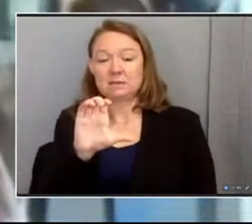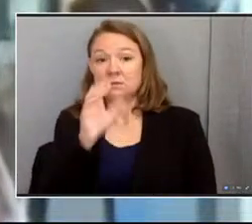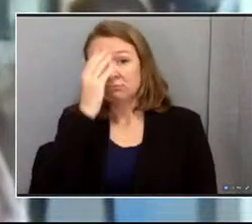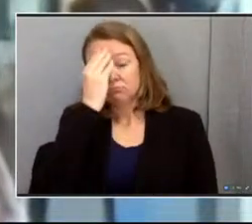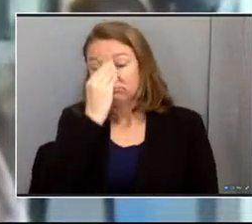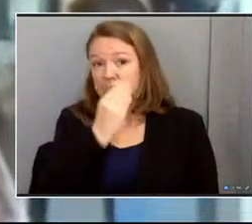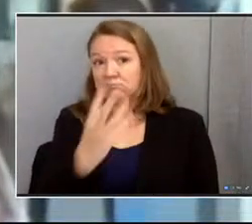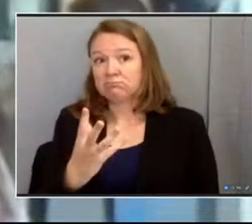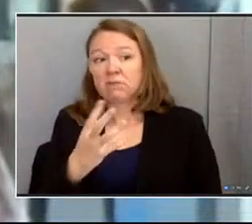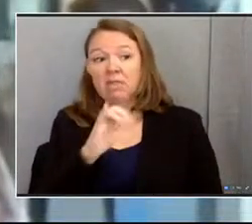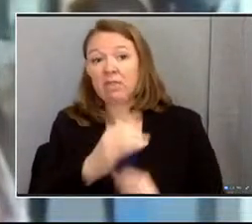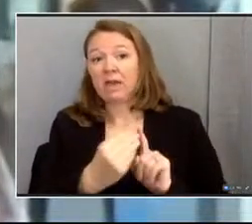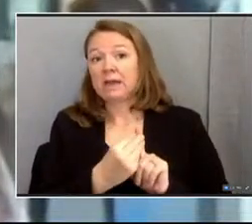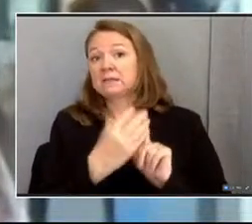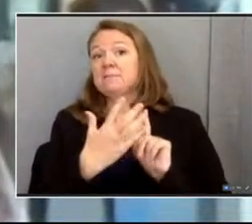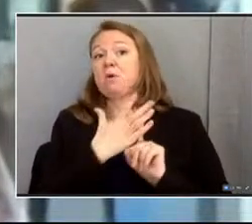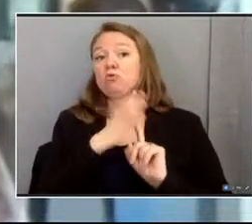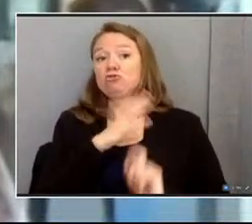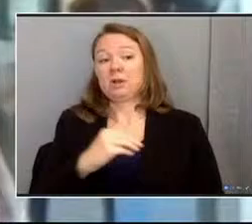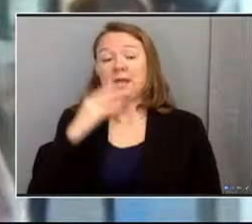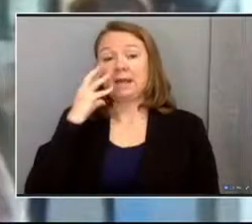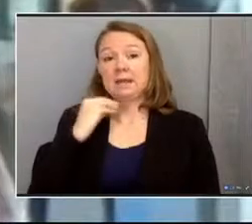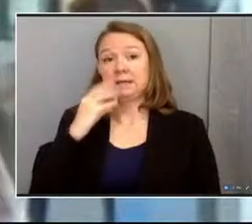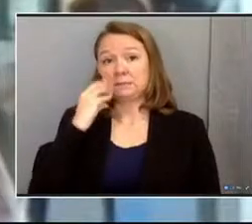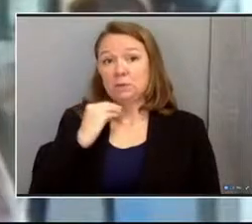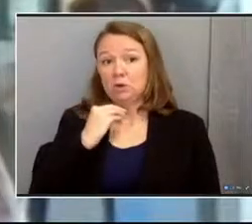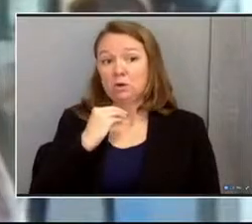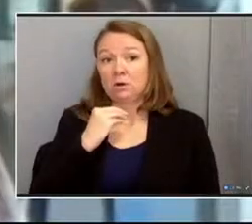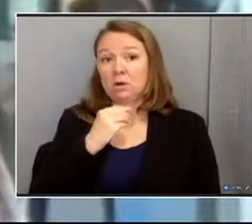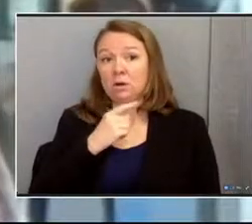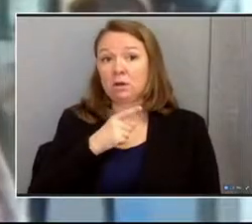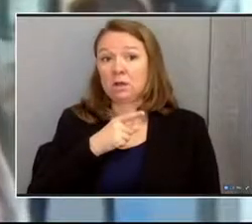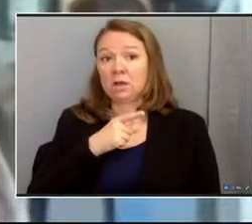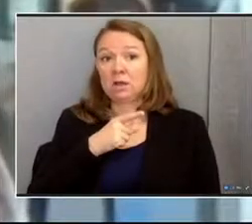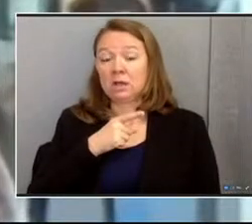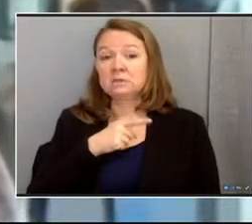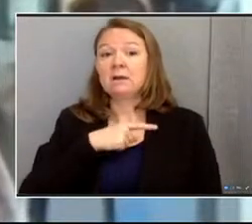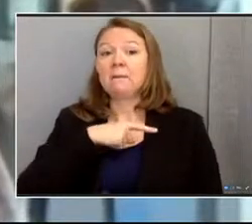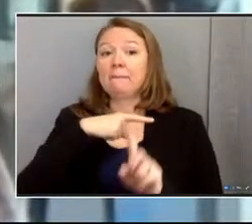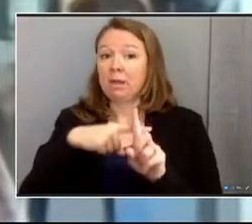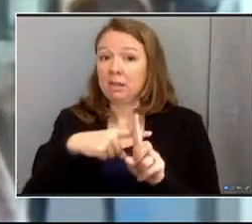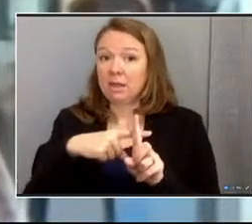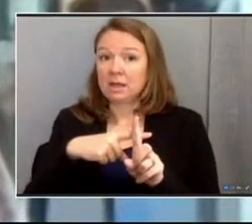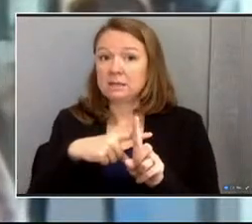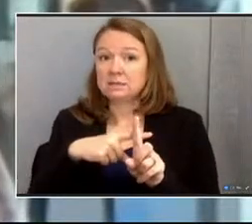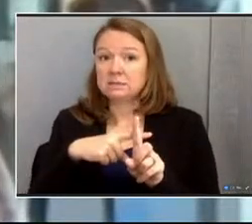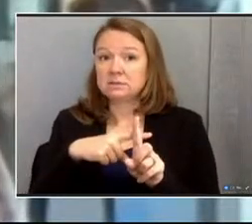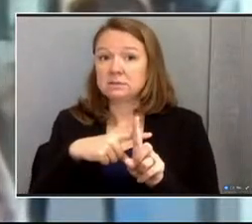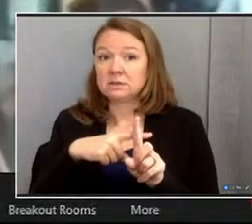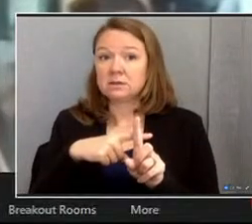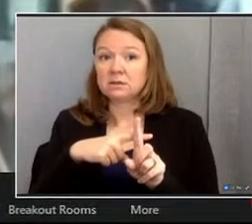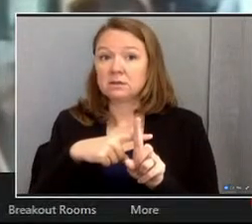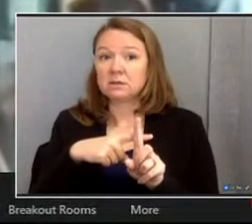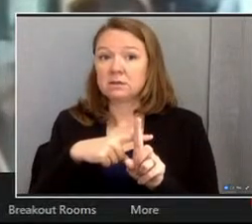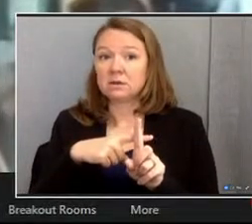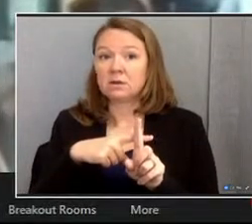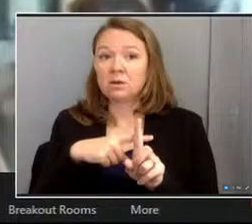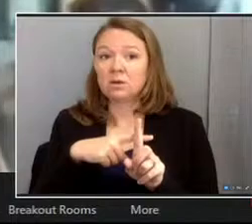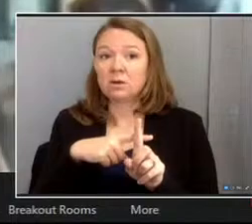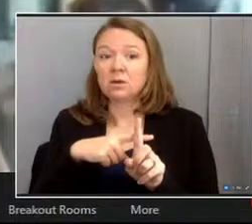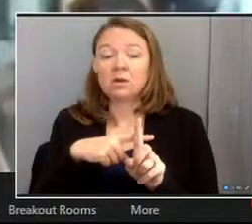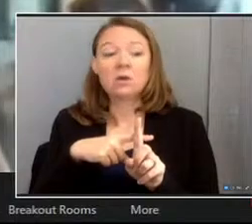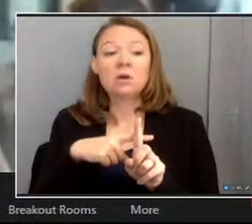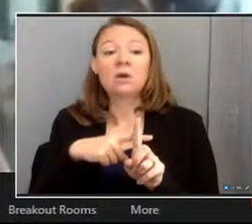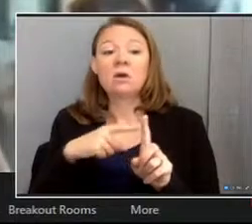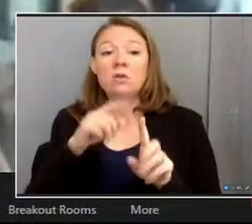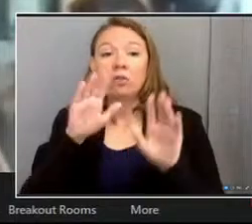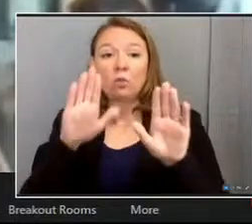that Mr. Bogeti gave me along with having the most wonderful inspiration of hearing wonderful singers